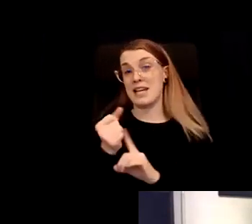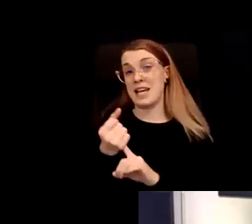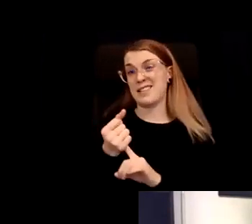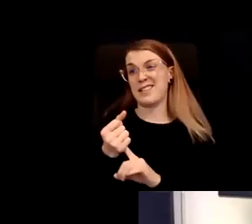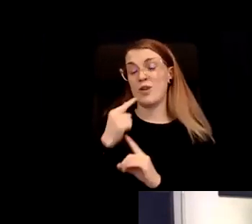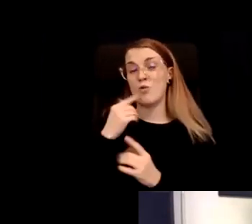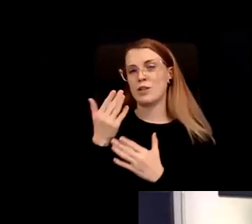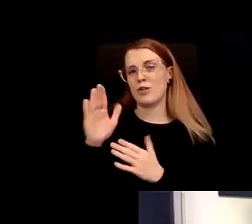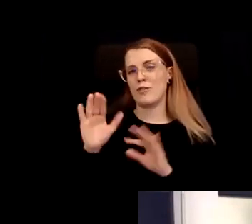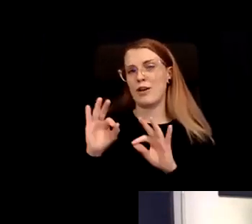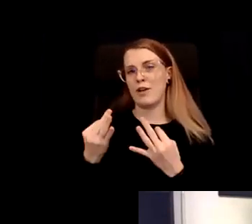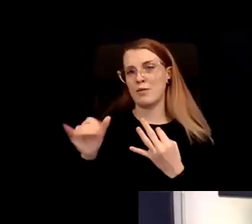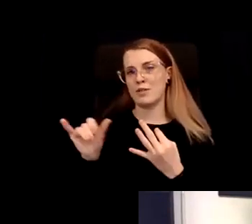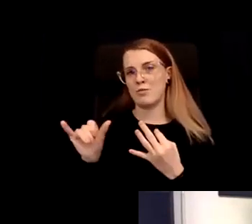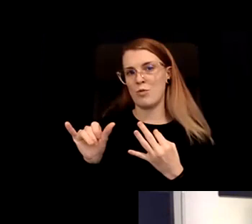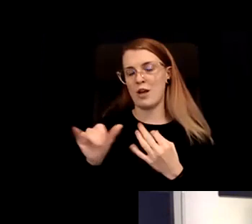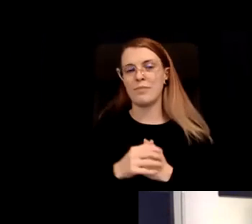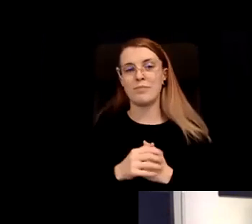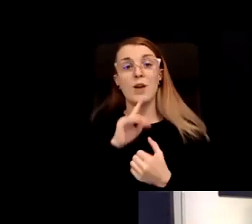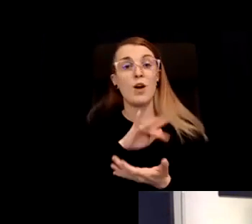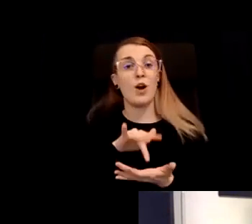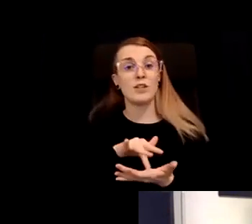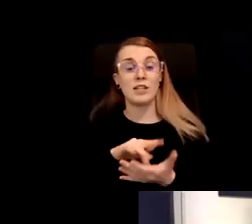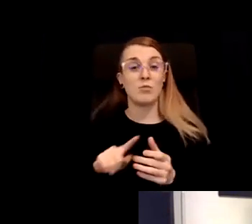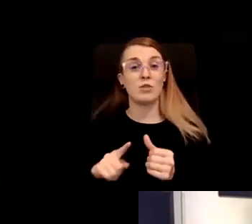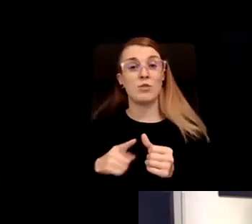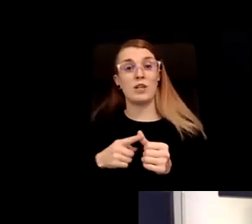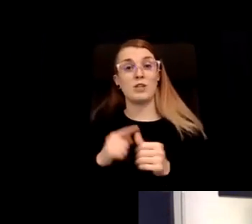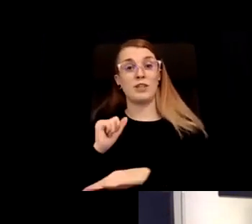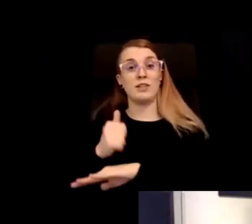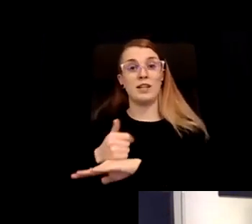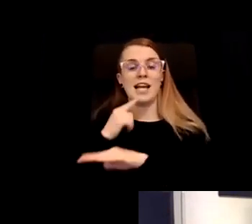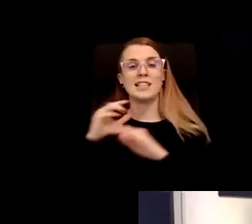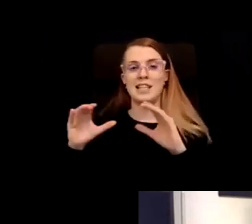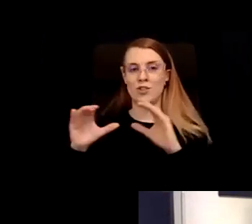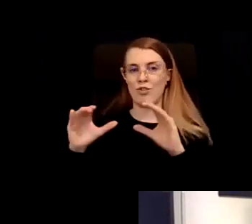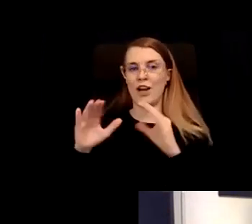Helen Farabee Centers was originally designated as a certified community behavioral health